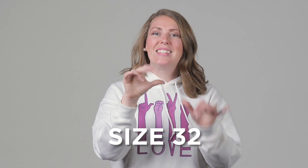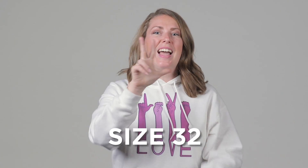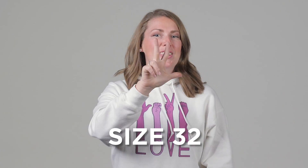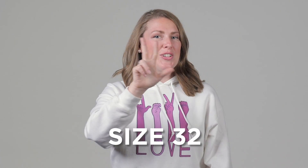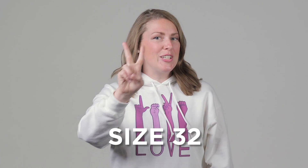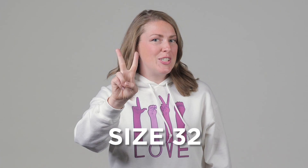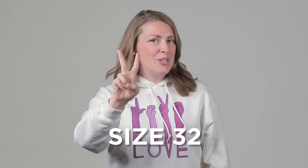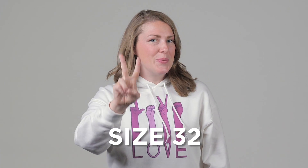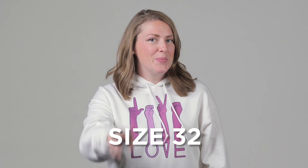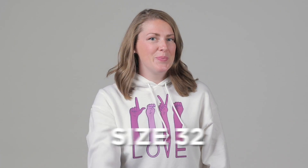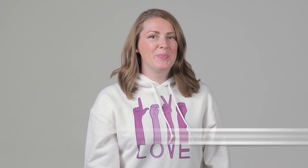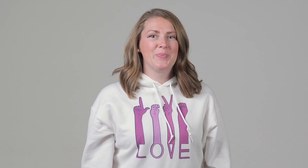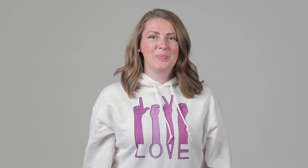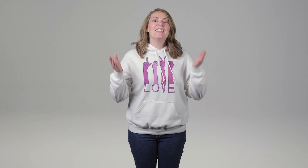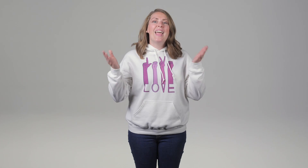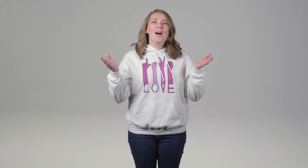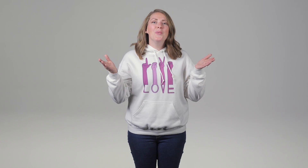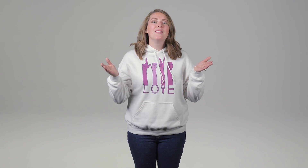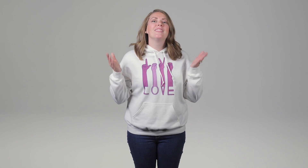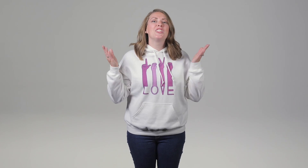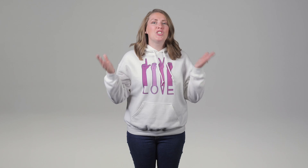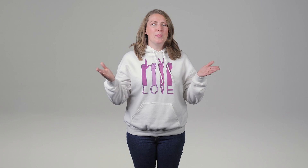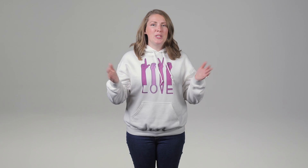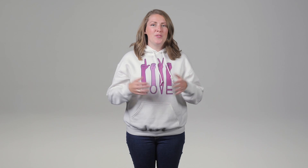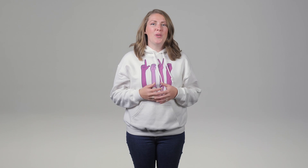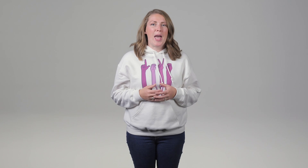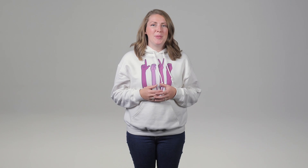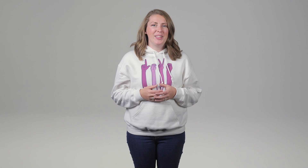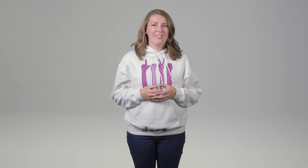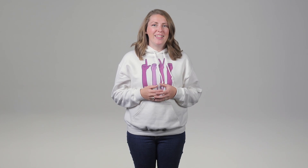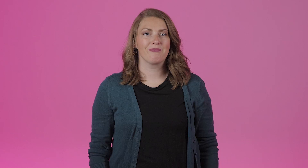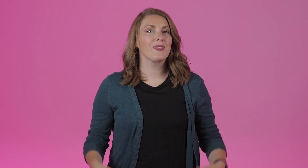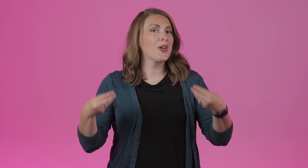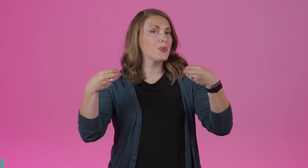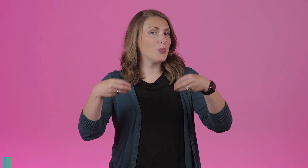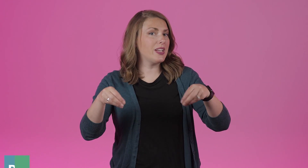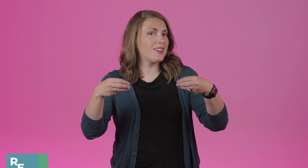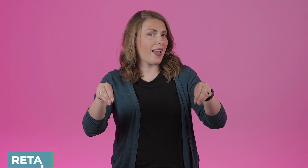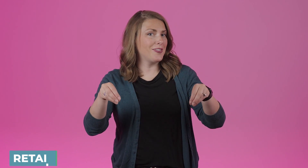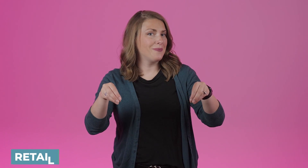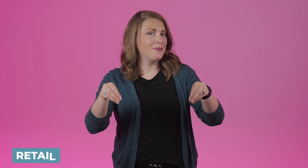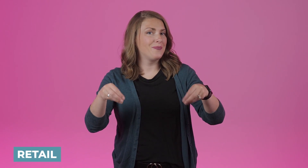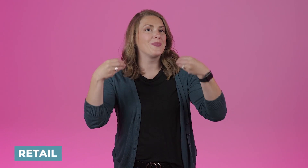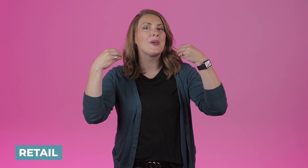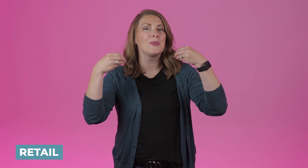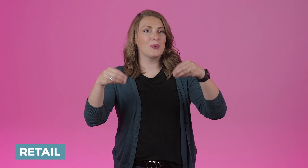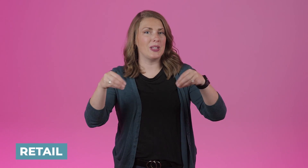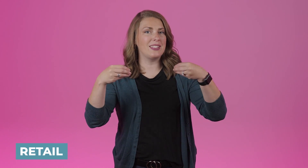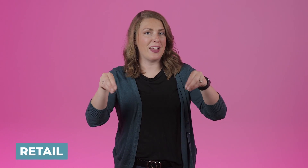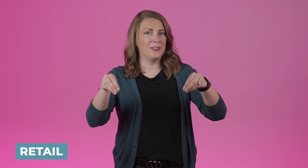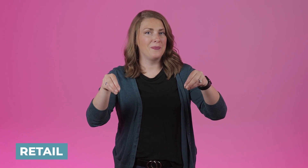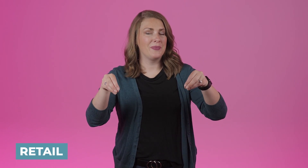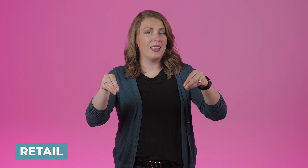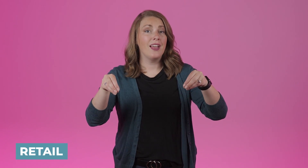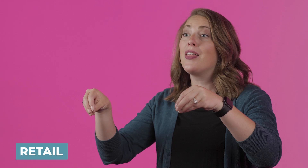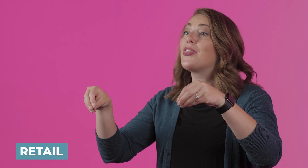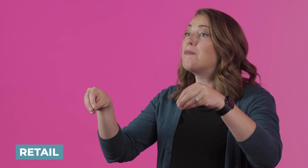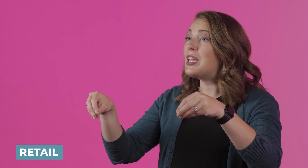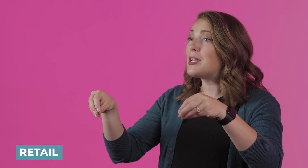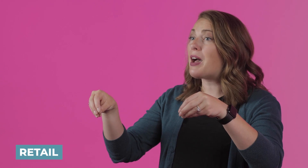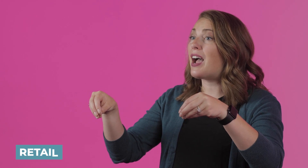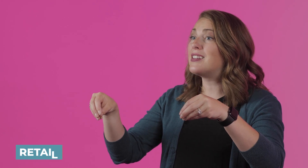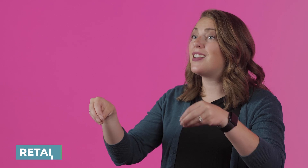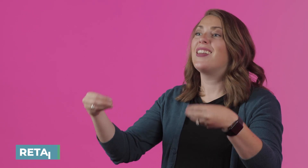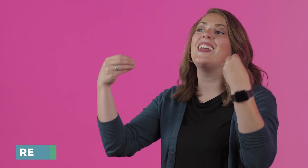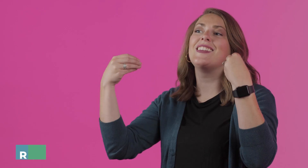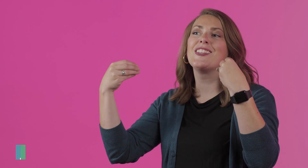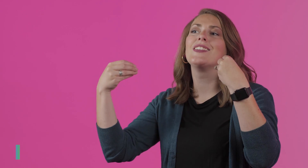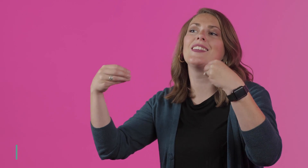size 32. Now let's jump into vocabulary. 'Retail, retail,' the meaning behind it is to